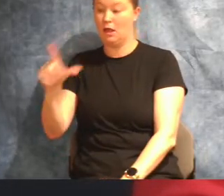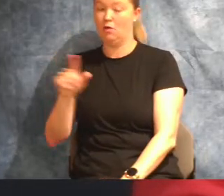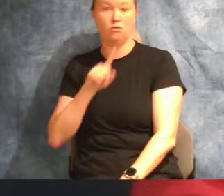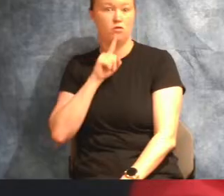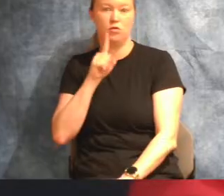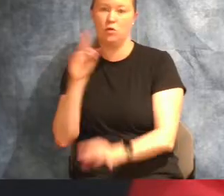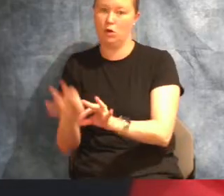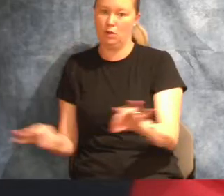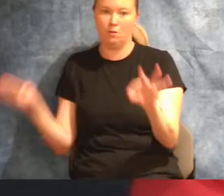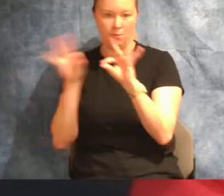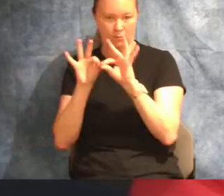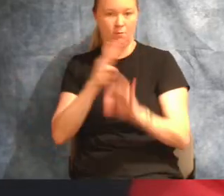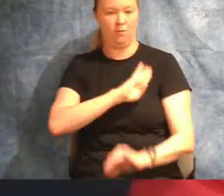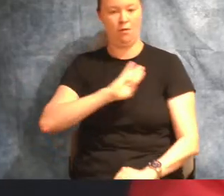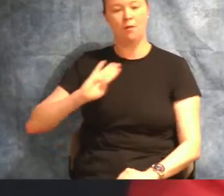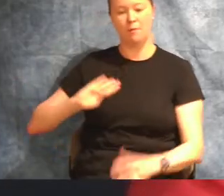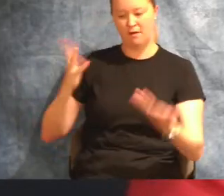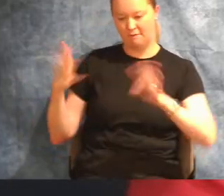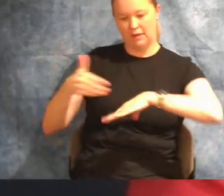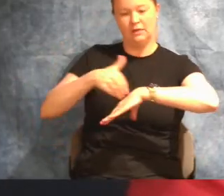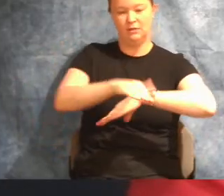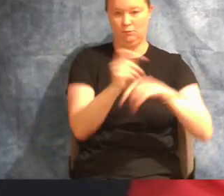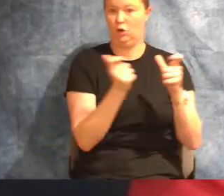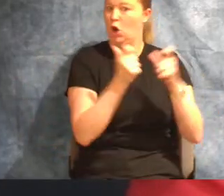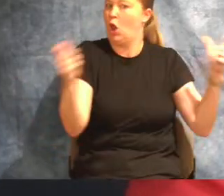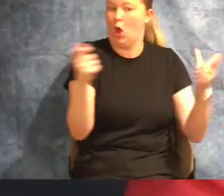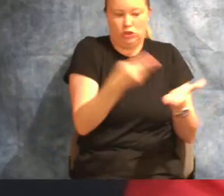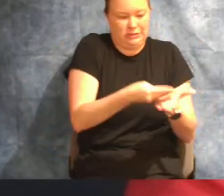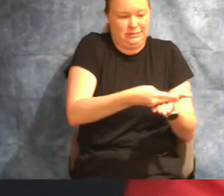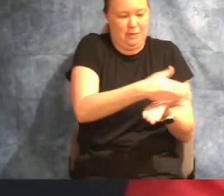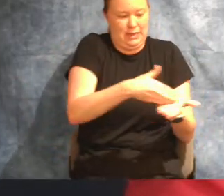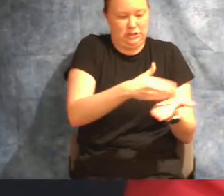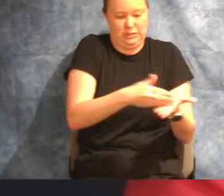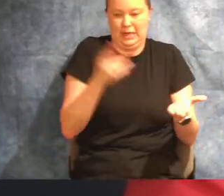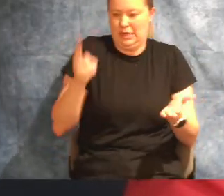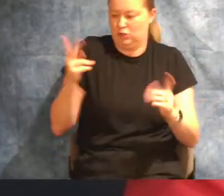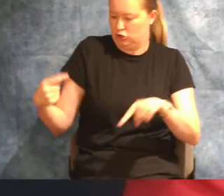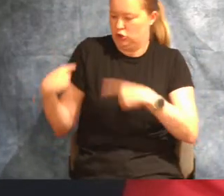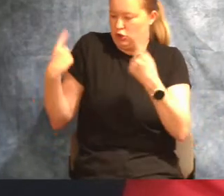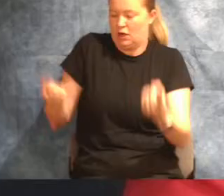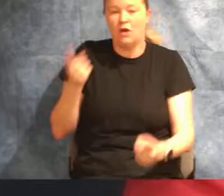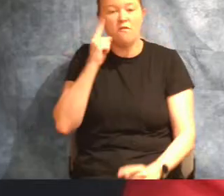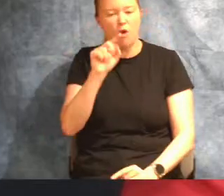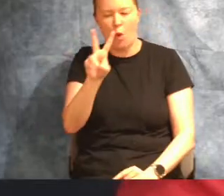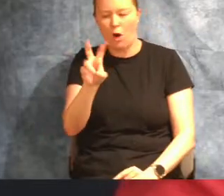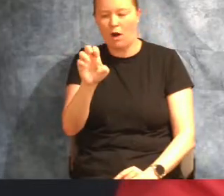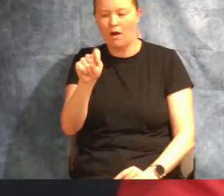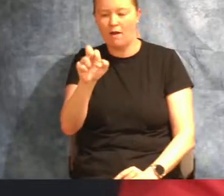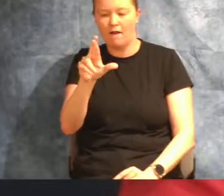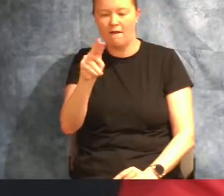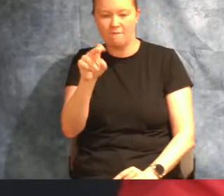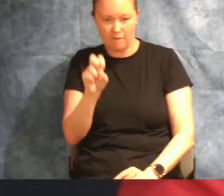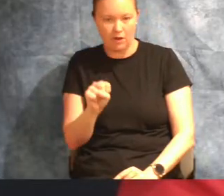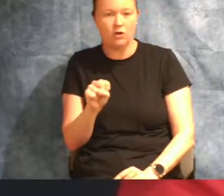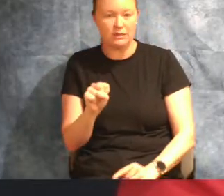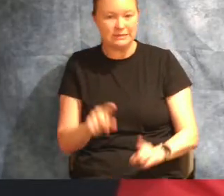board has submitted the largest budget in history for our veterans. it's totally different than what